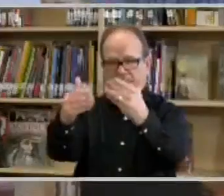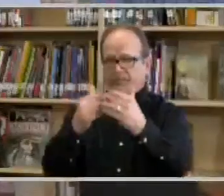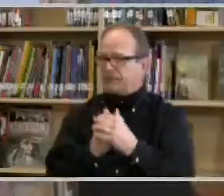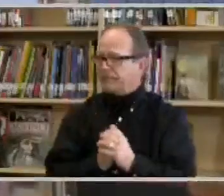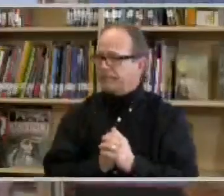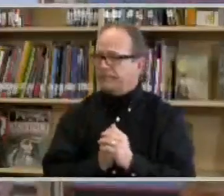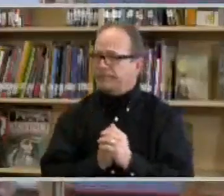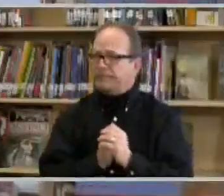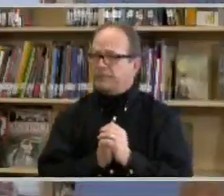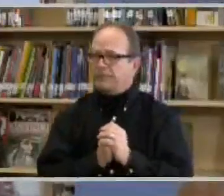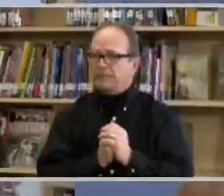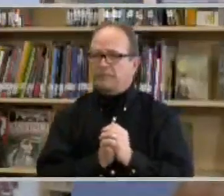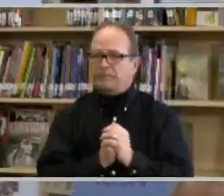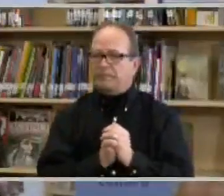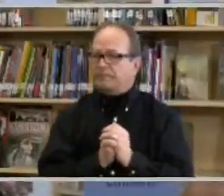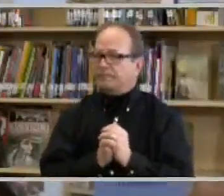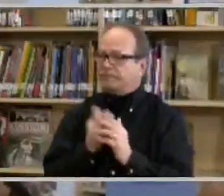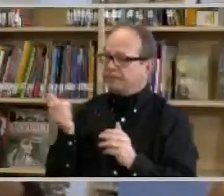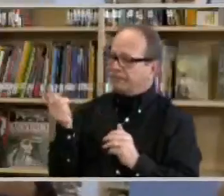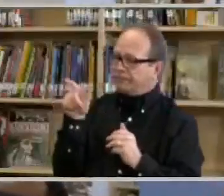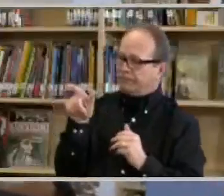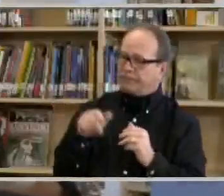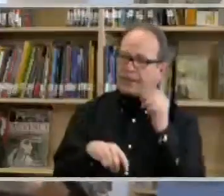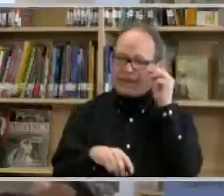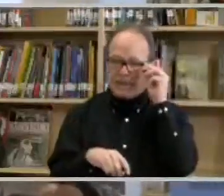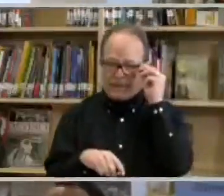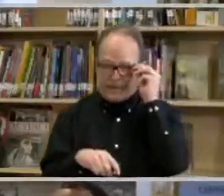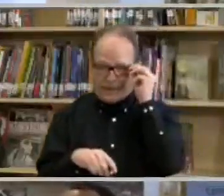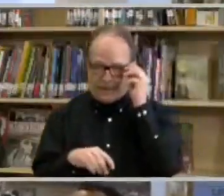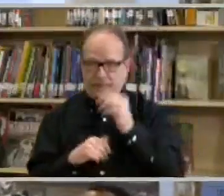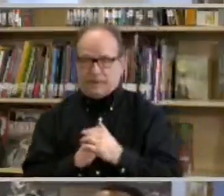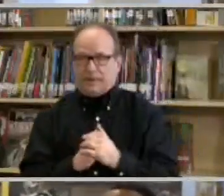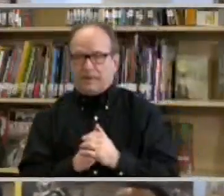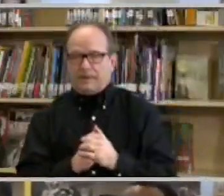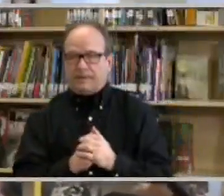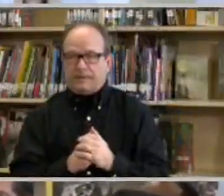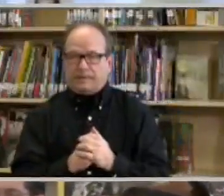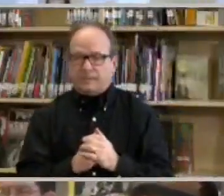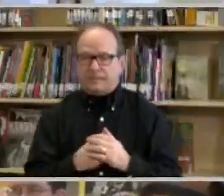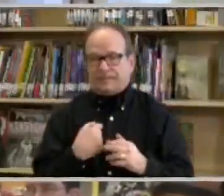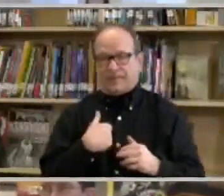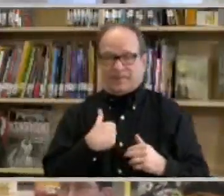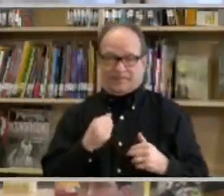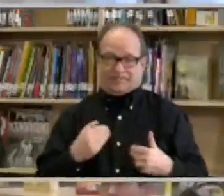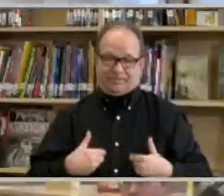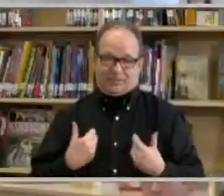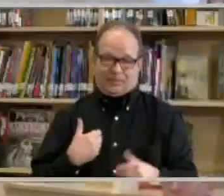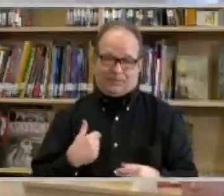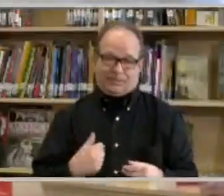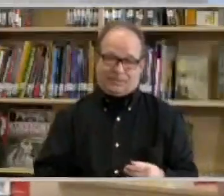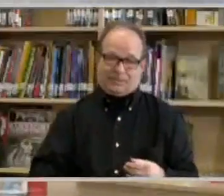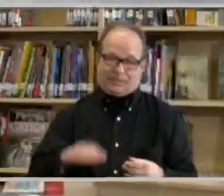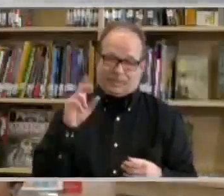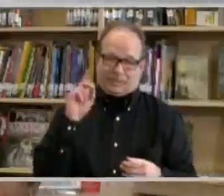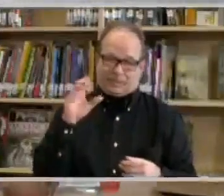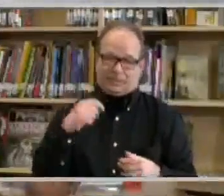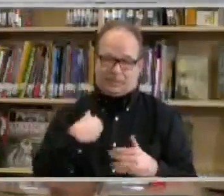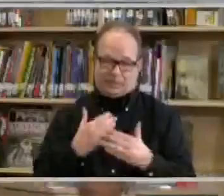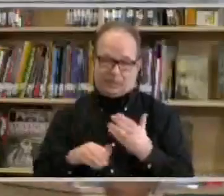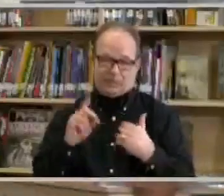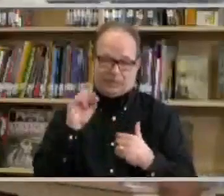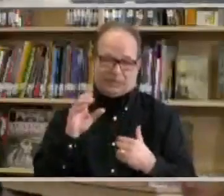DO YOU WANT TOED A SOMETHING,